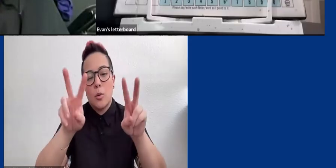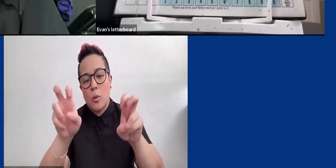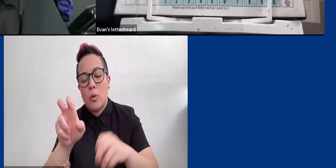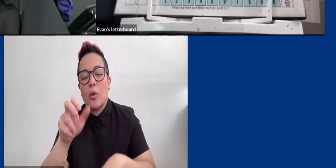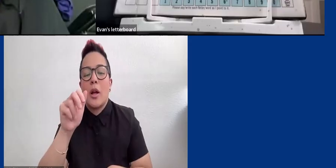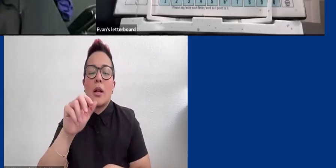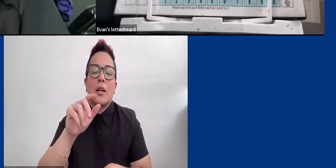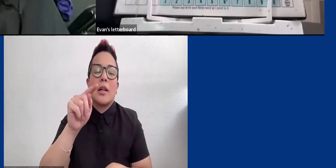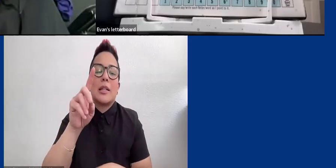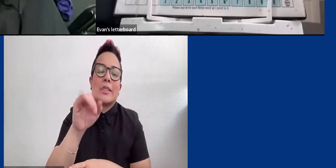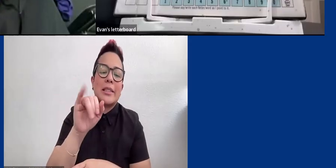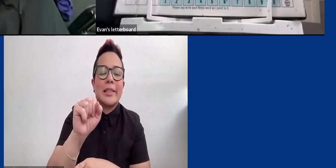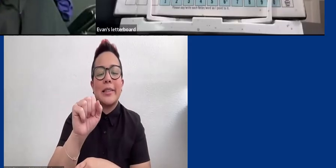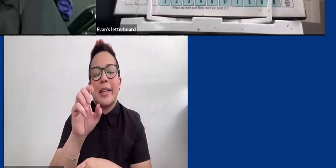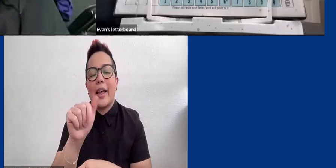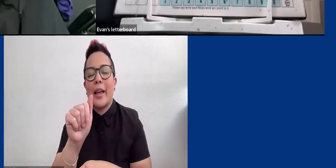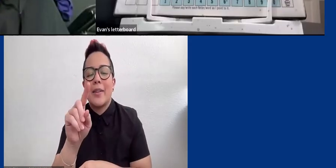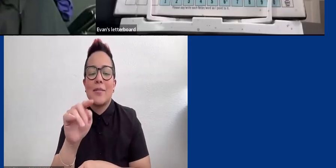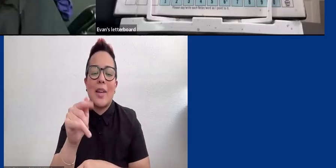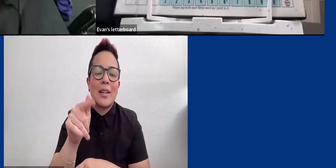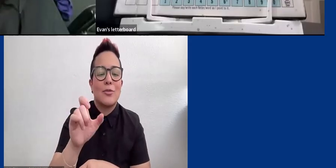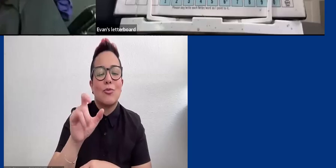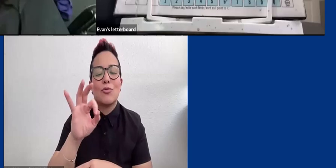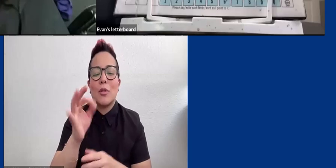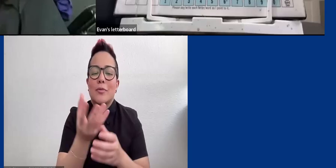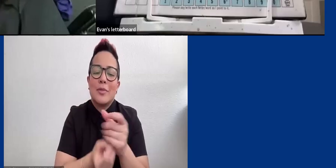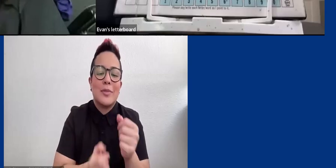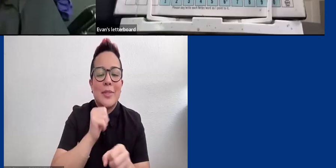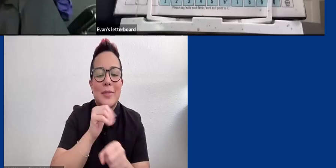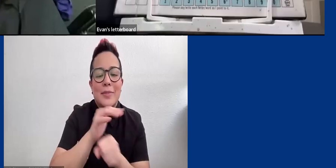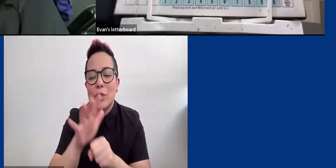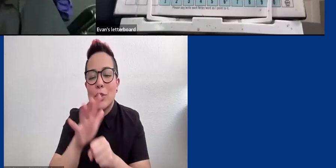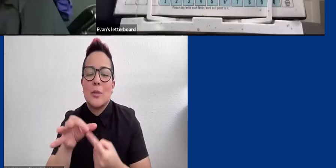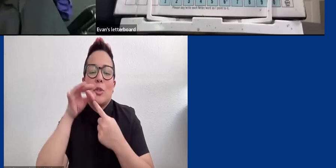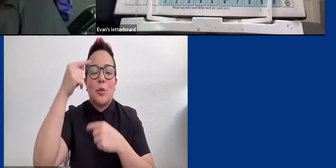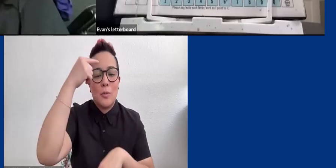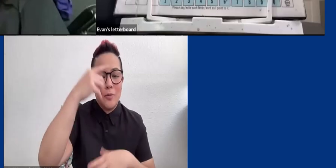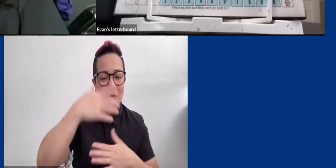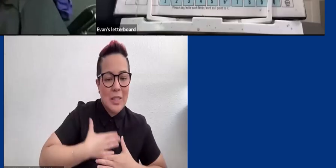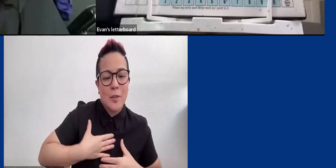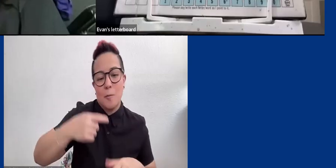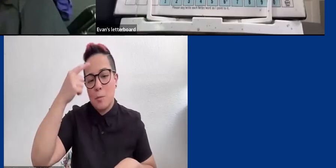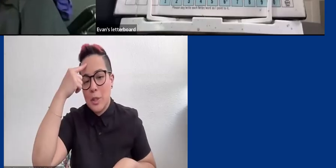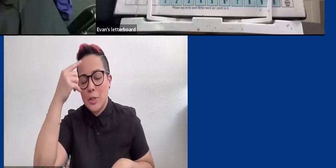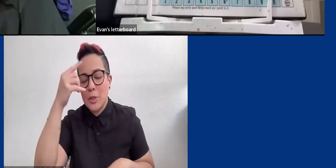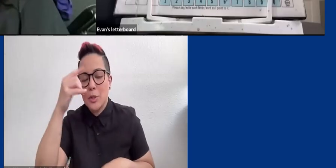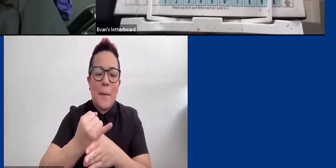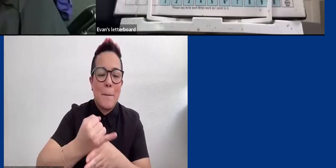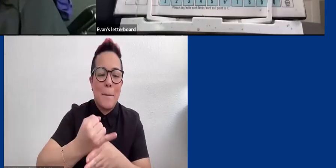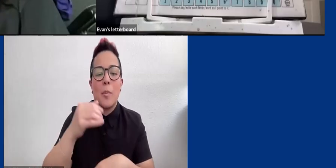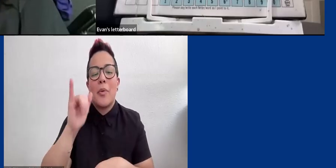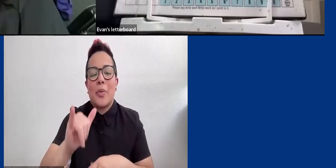a physical or mental impairment, that prevents or restricts normal achievement. This is a problematic definition of disability.